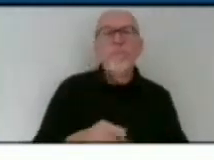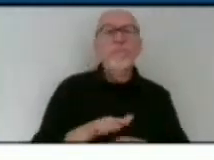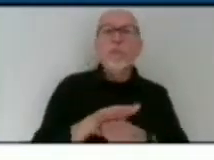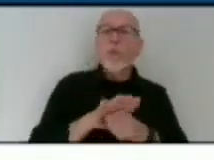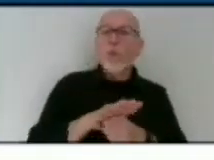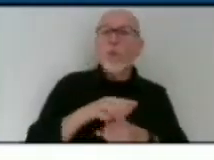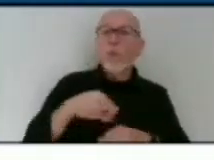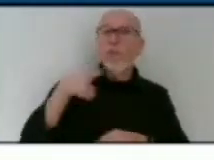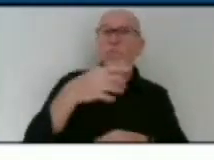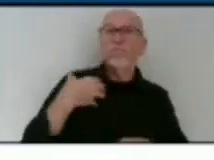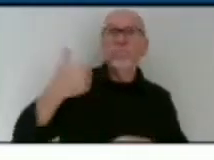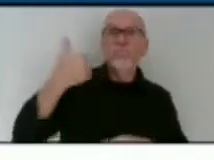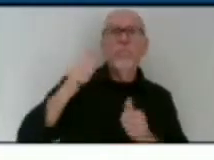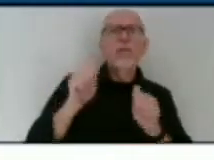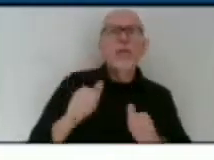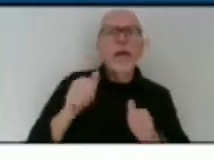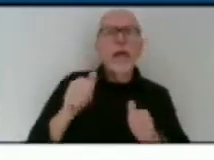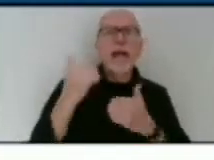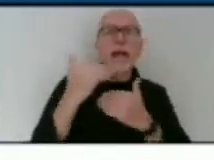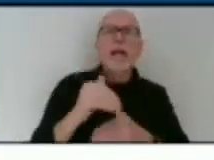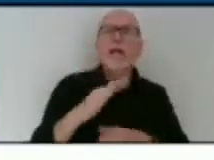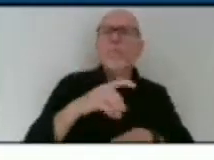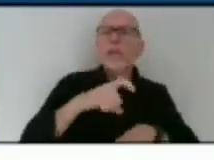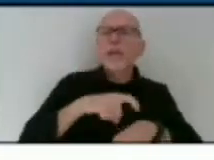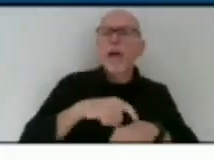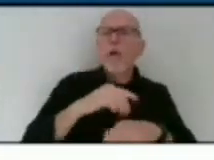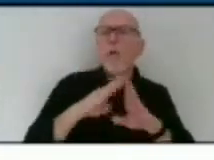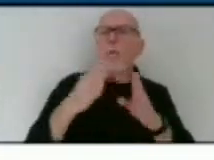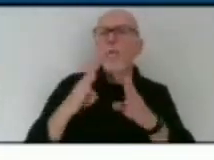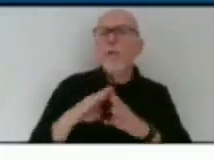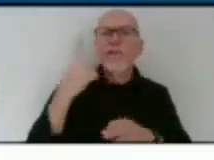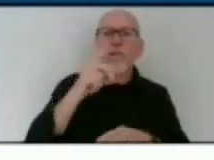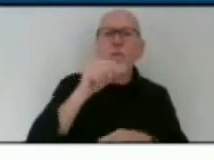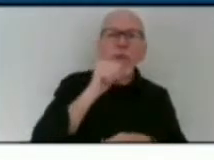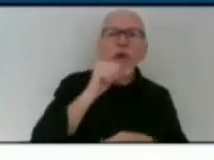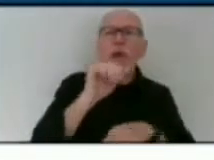for the operation of bars, nightclubs and restaurants. Attendance at Winter